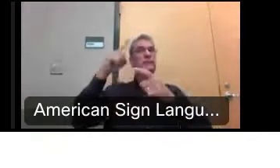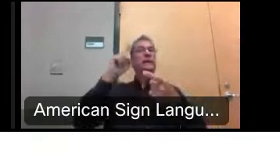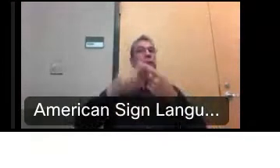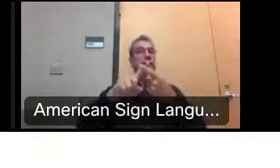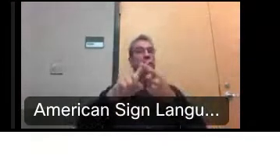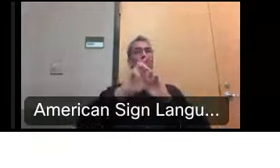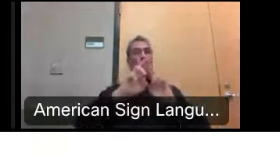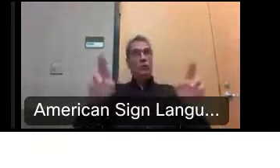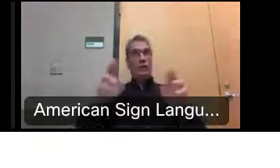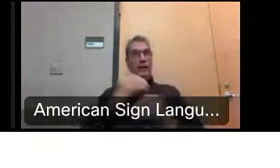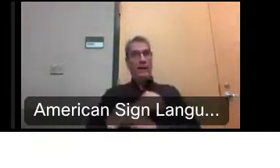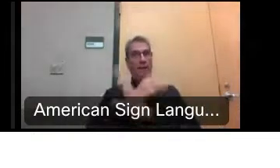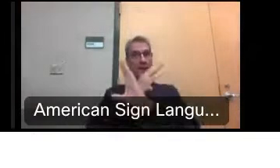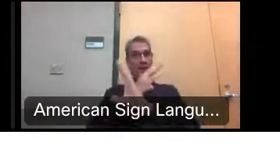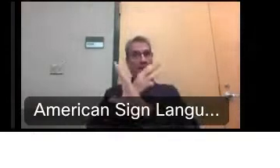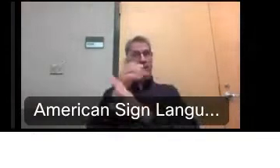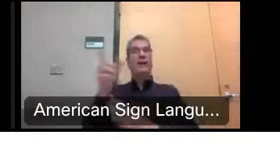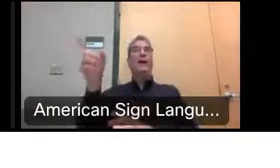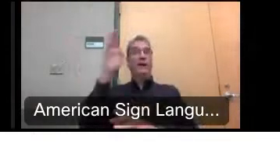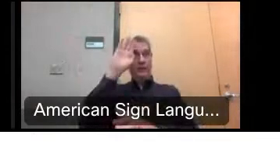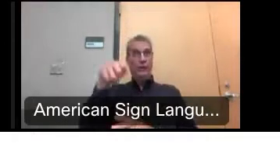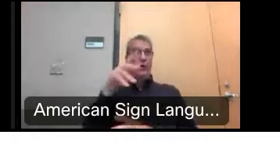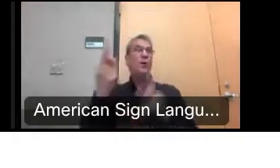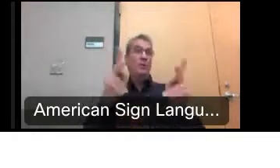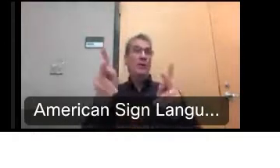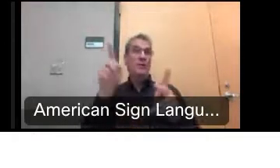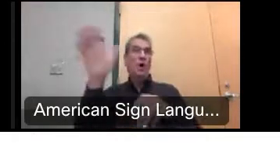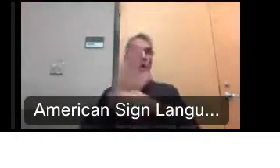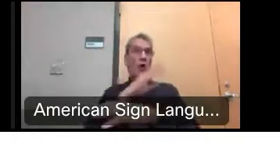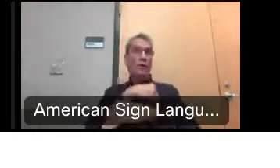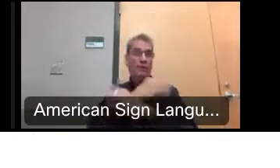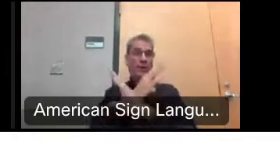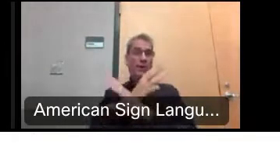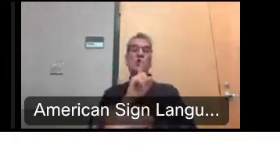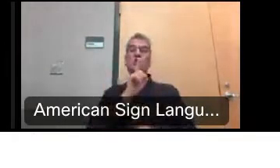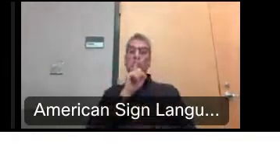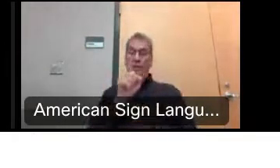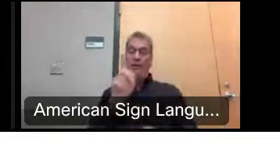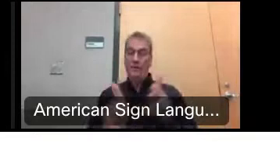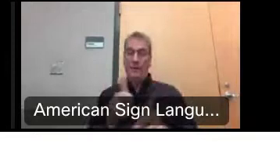real. They're joining us virtually for those of